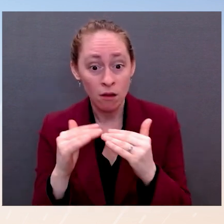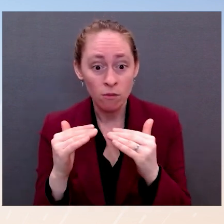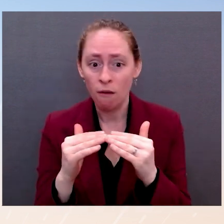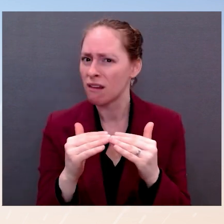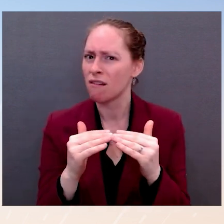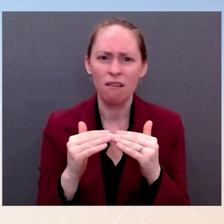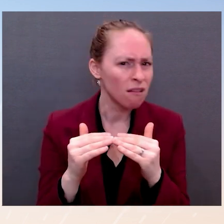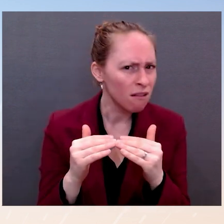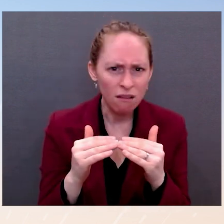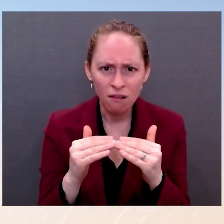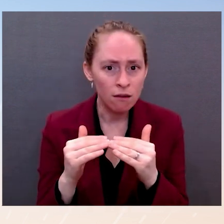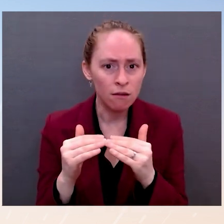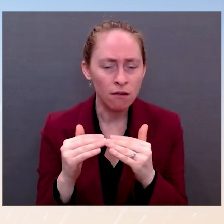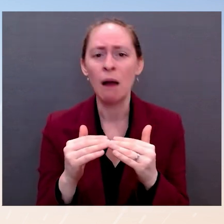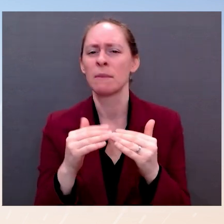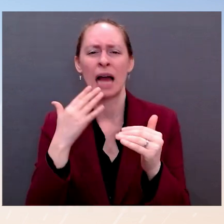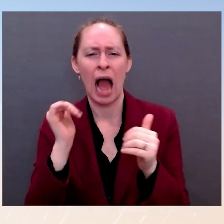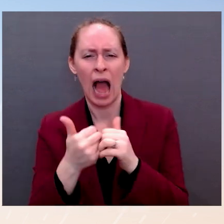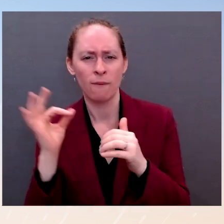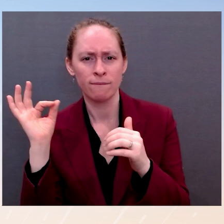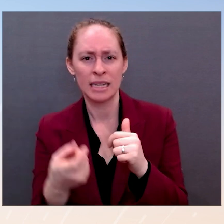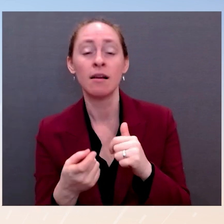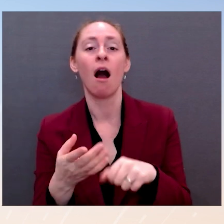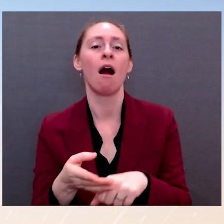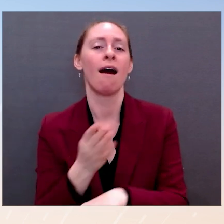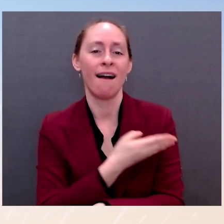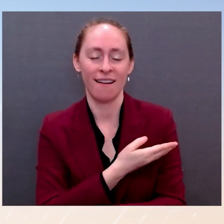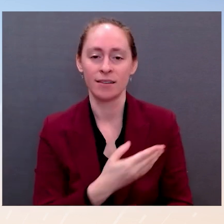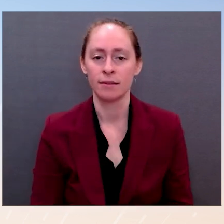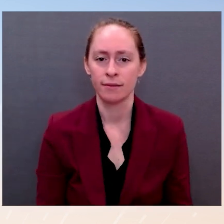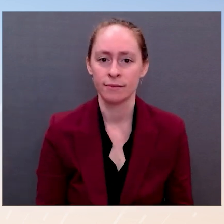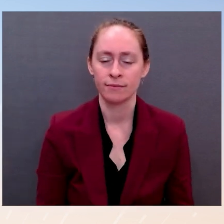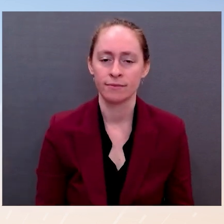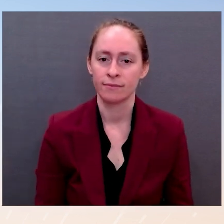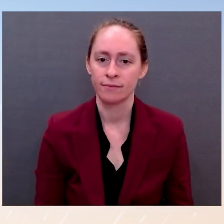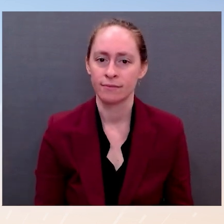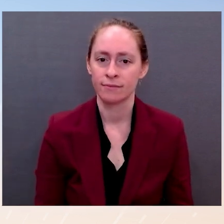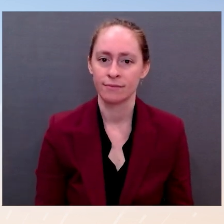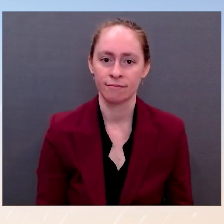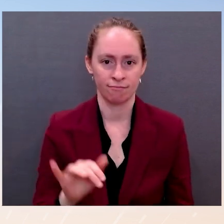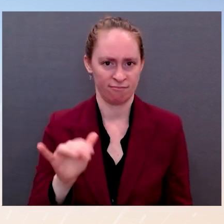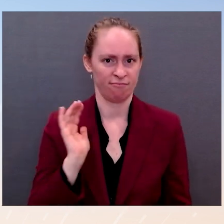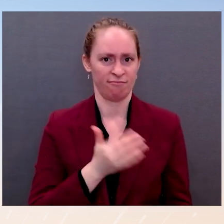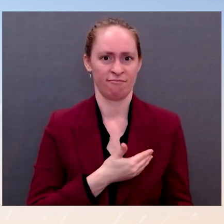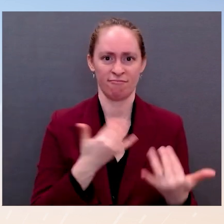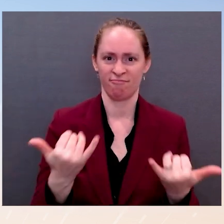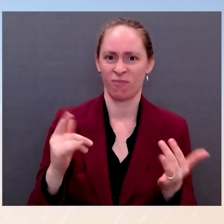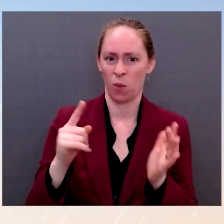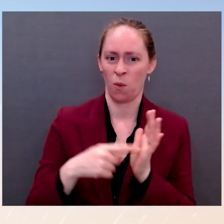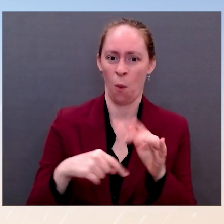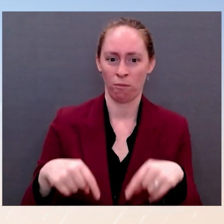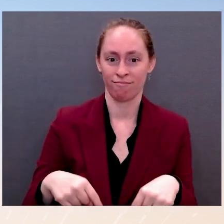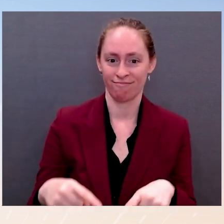What do we need to change to make sure make sure that that happens? So that's our part that we are engaged in